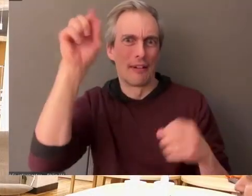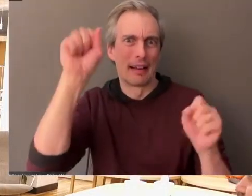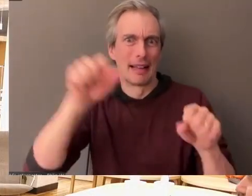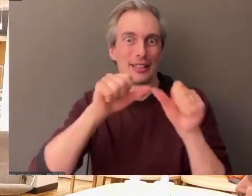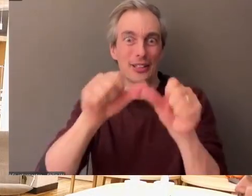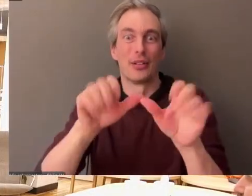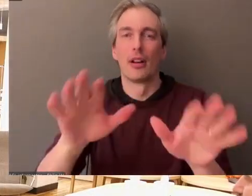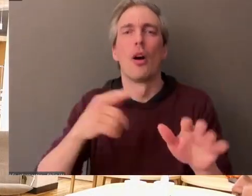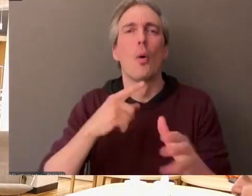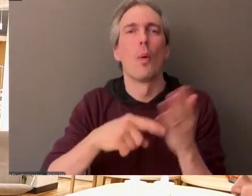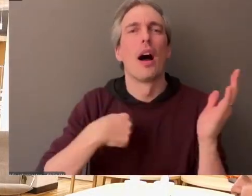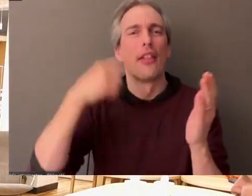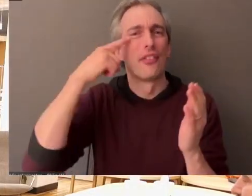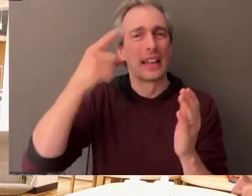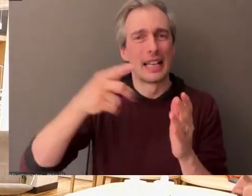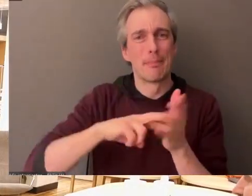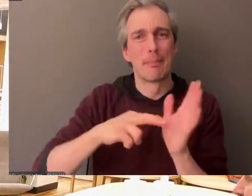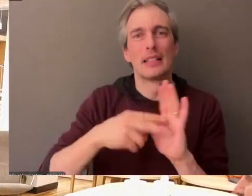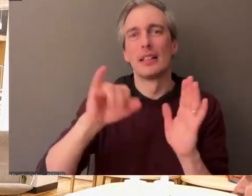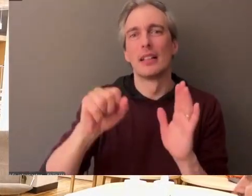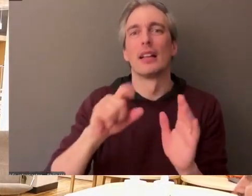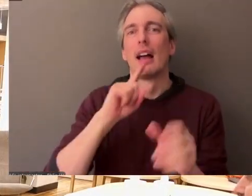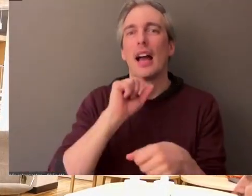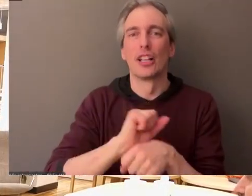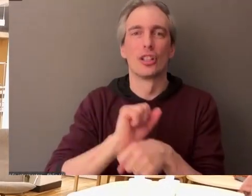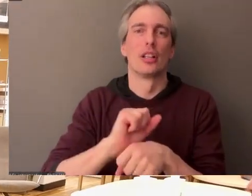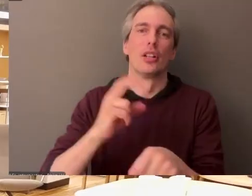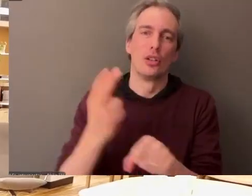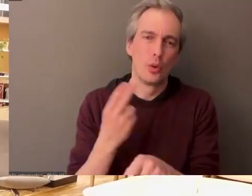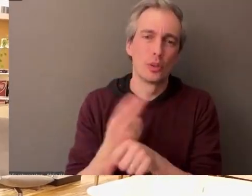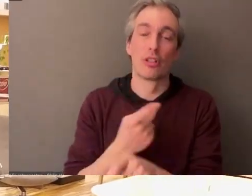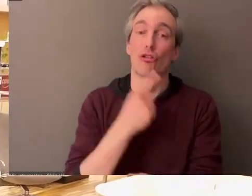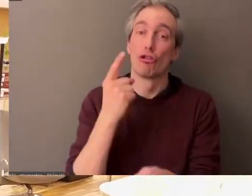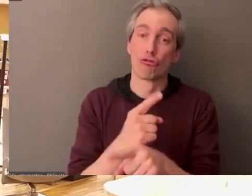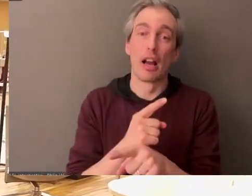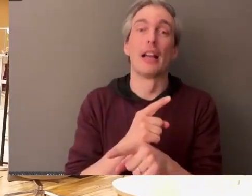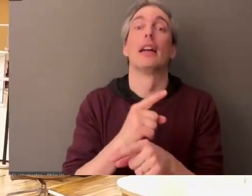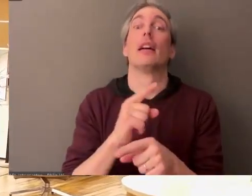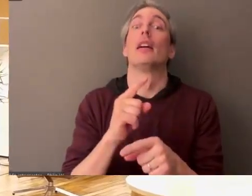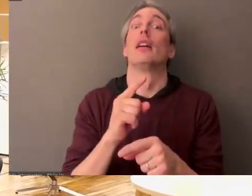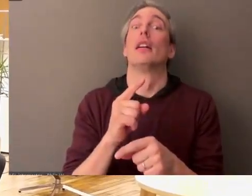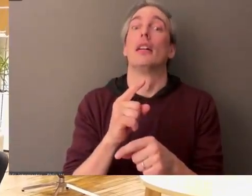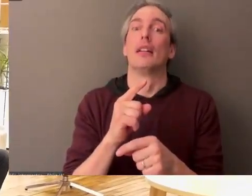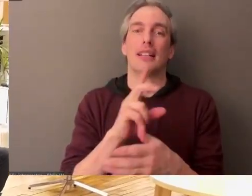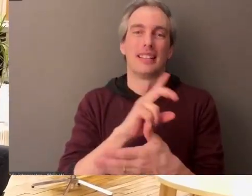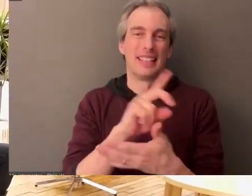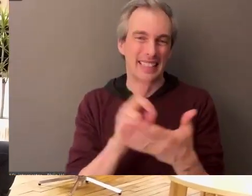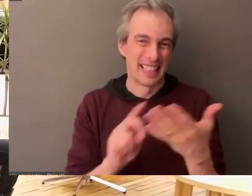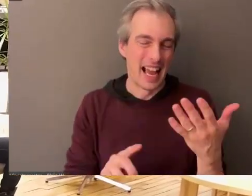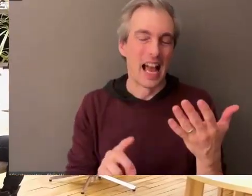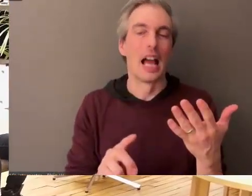correct design system component is the solution to the problem. And it is good. And you should use it.